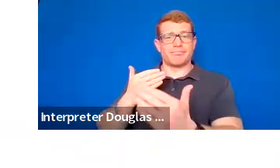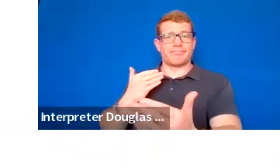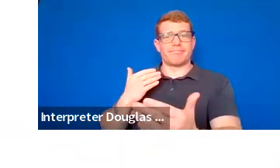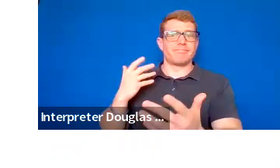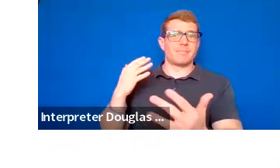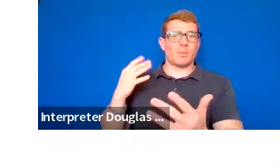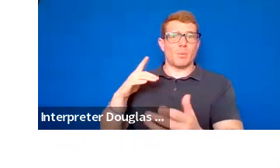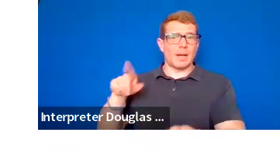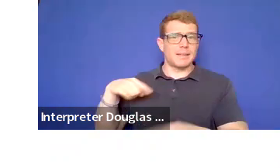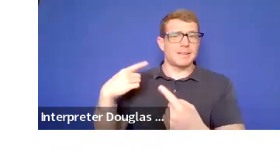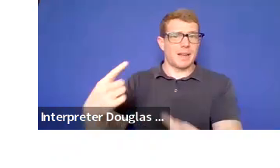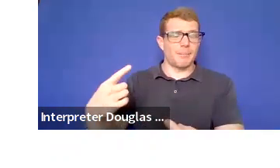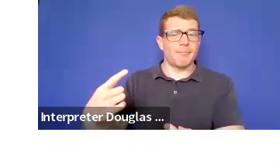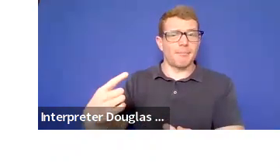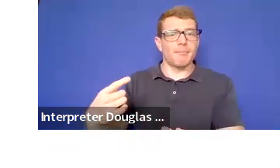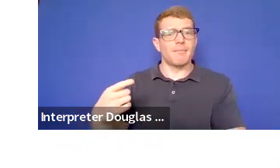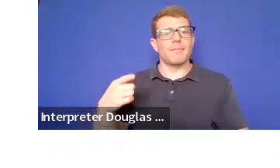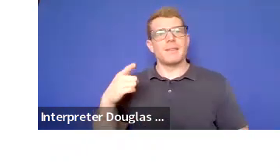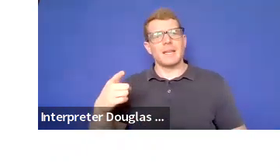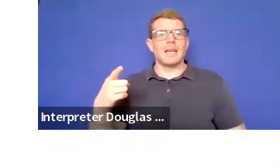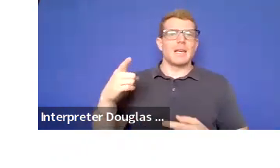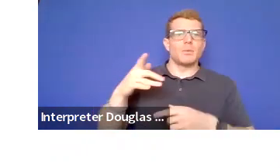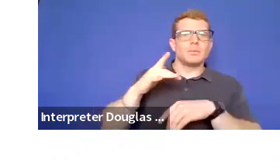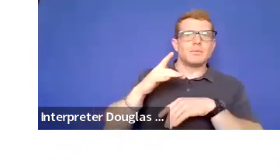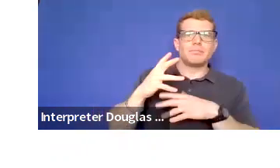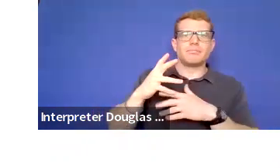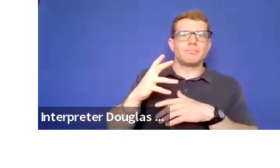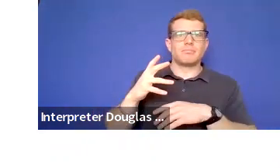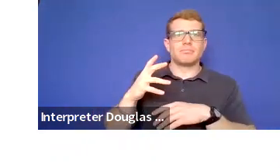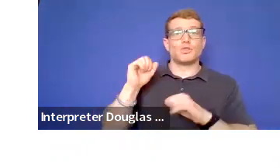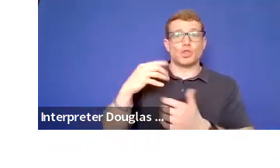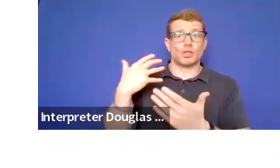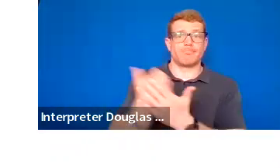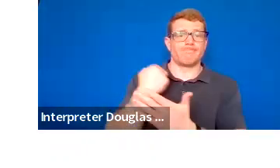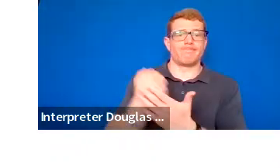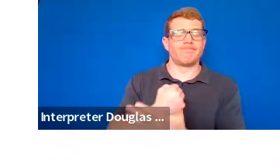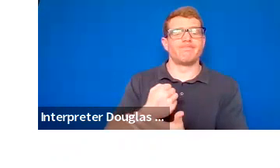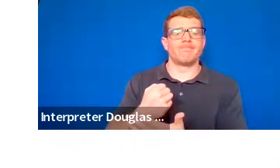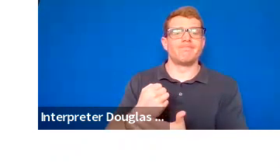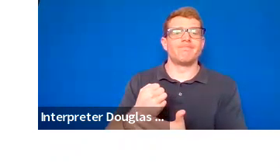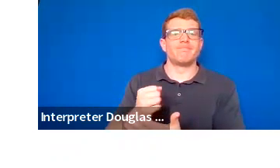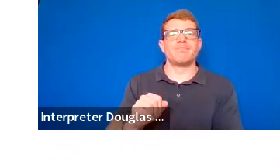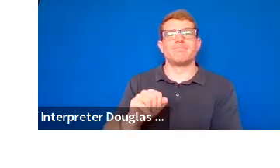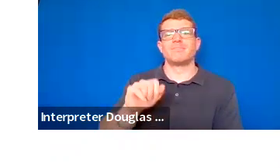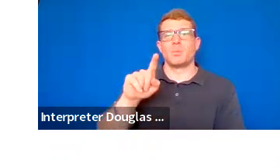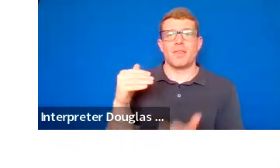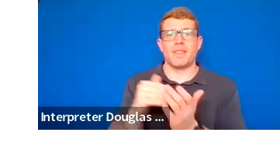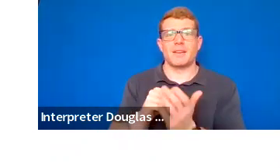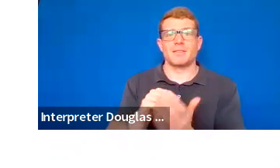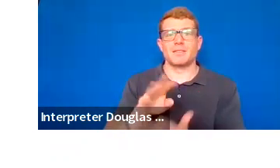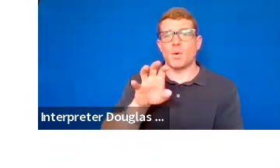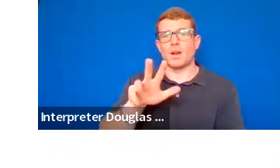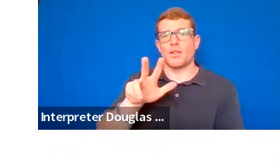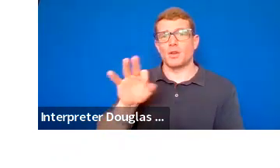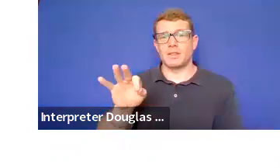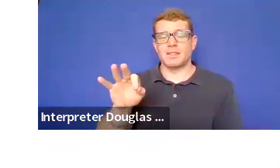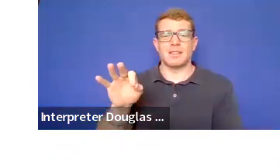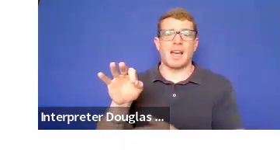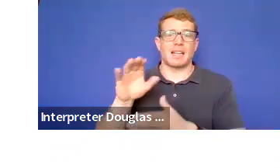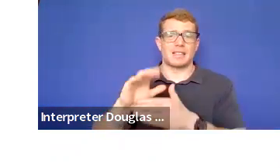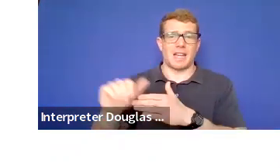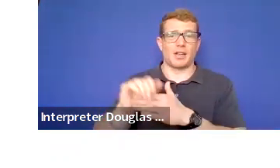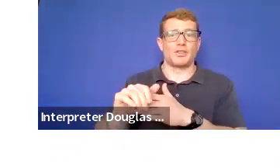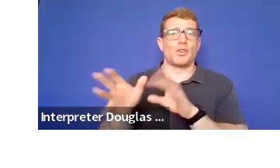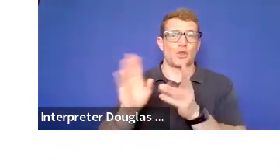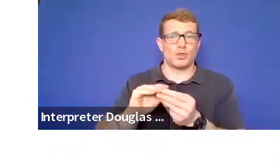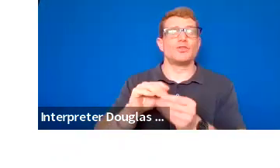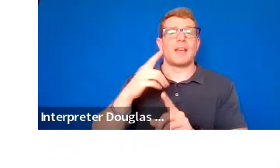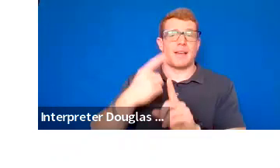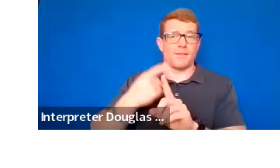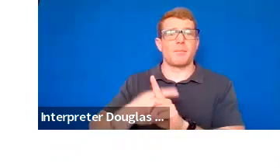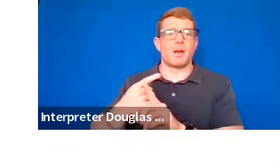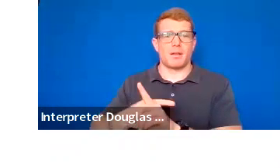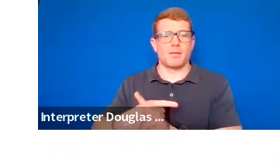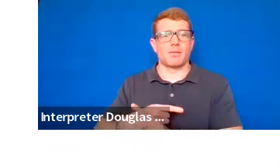He was a state of Louisiana that had a resource limit or an income amendment $1,439 a month Robin fell trap because he wanted to earn more.